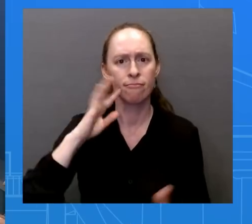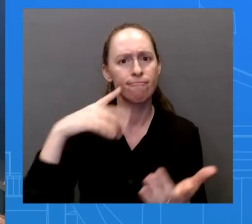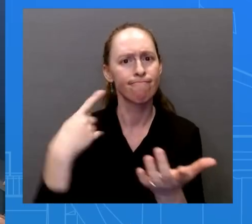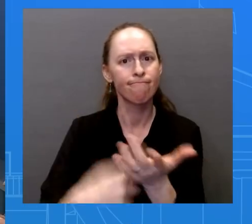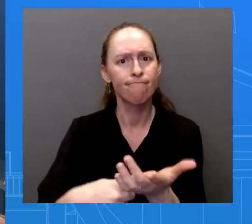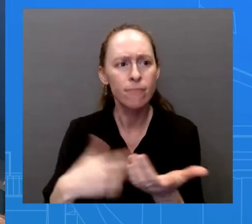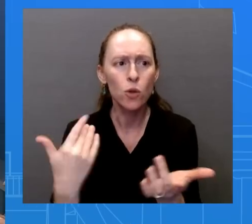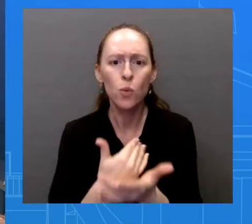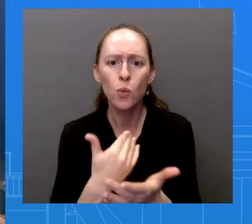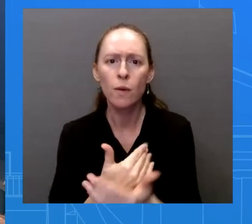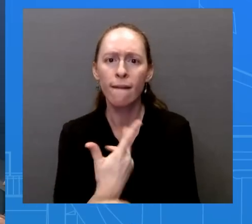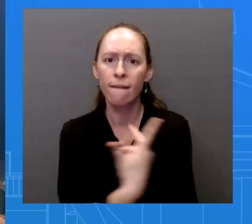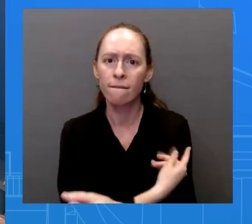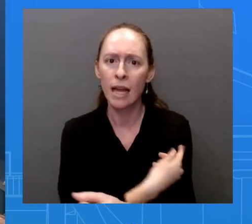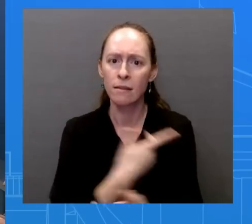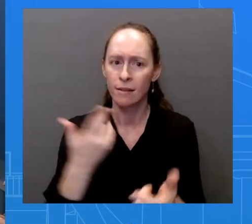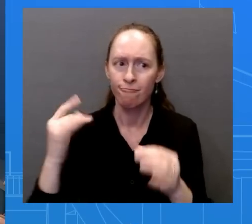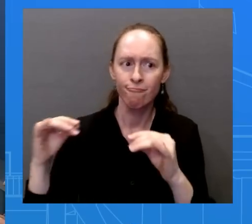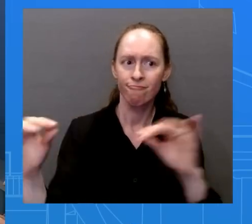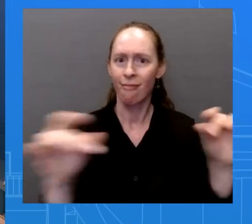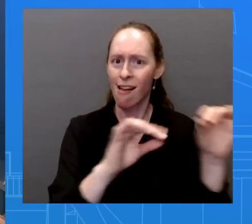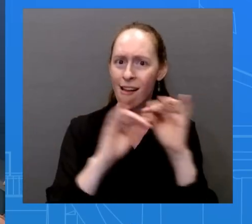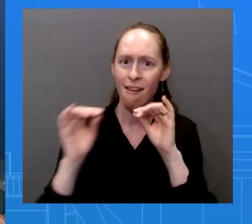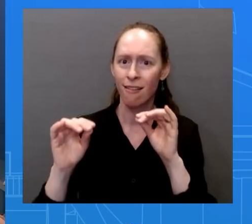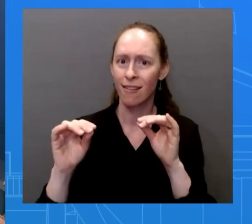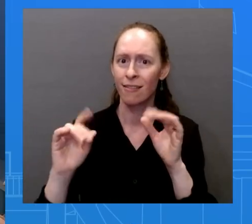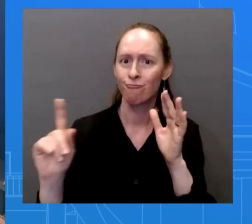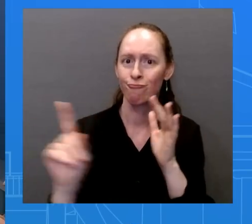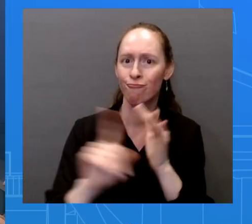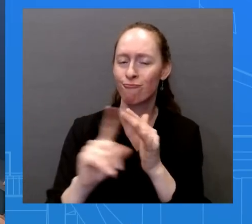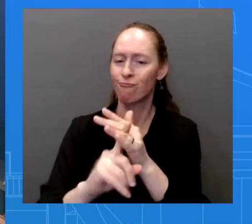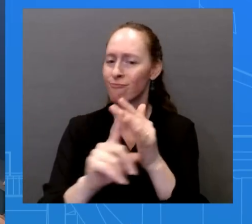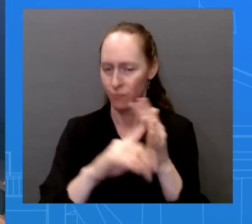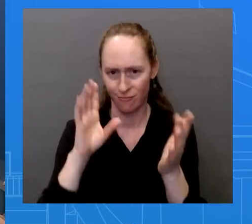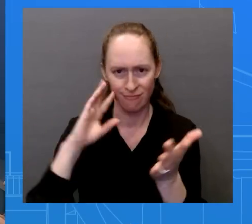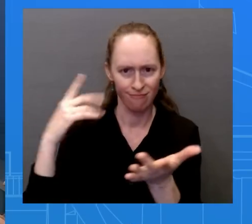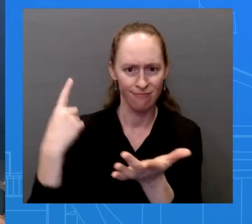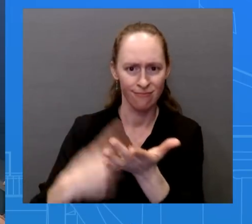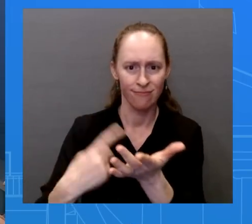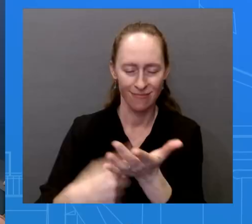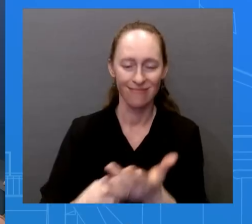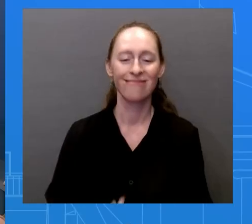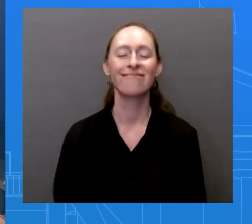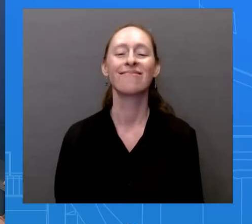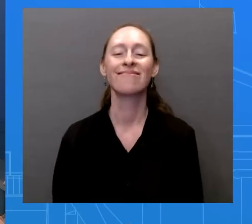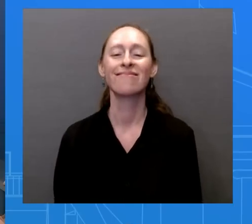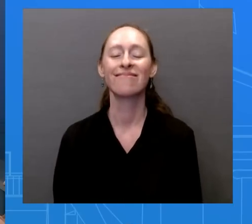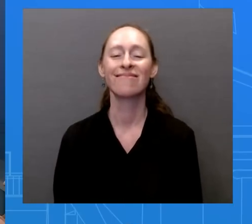and our work to ensure that all eligible Americans do get vaccinated ahead of the winter.